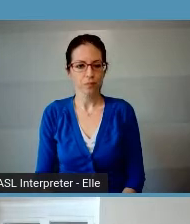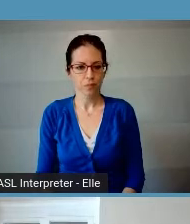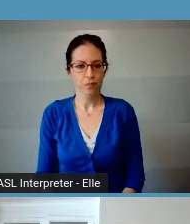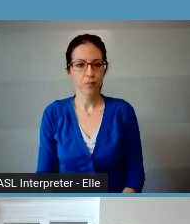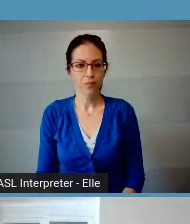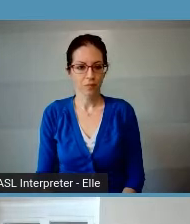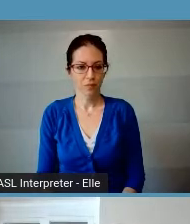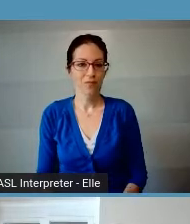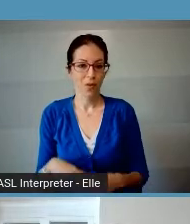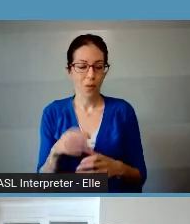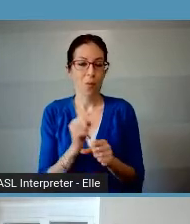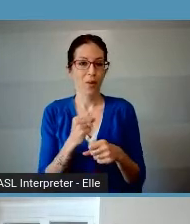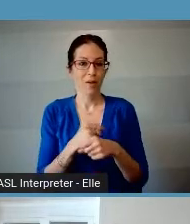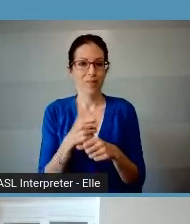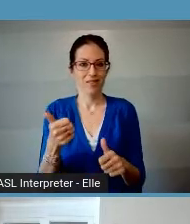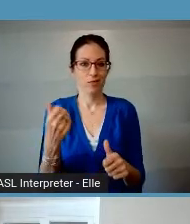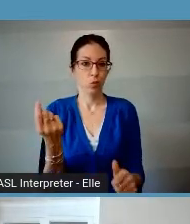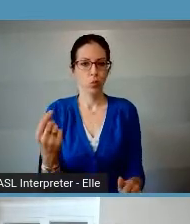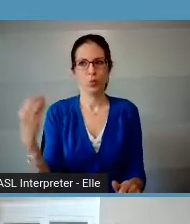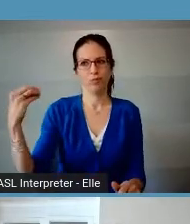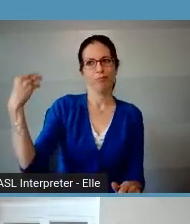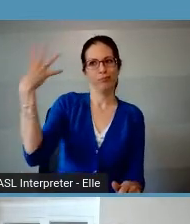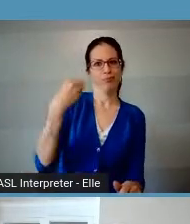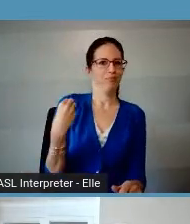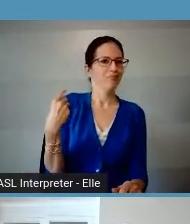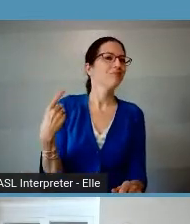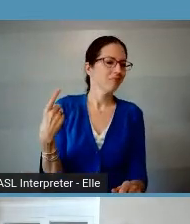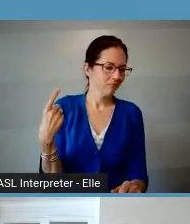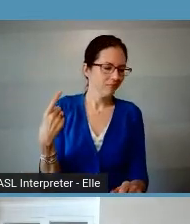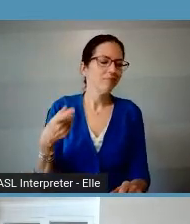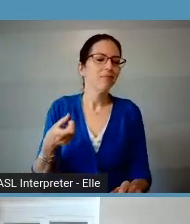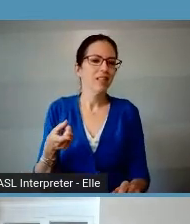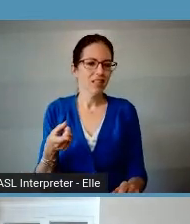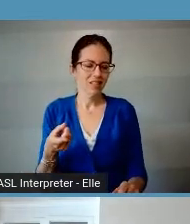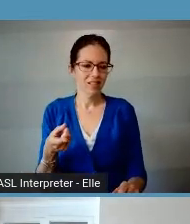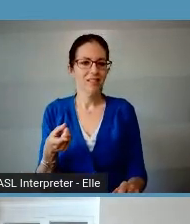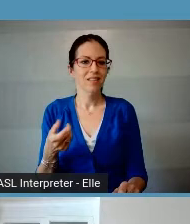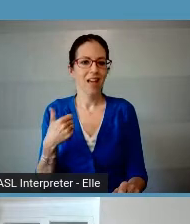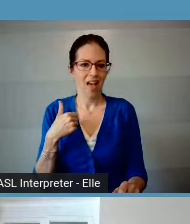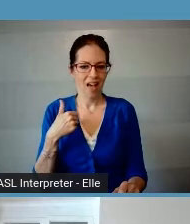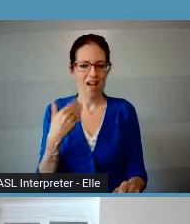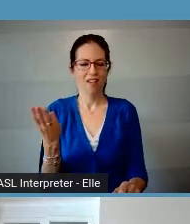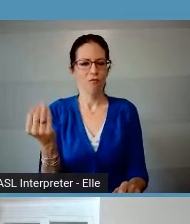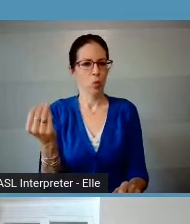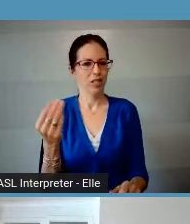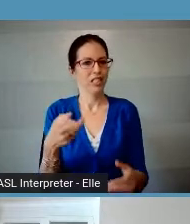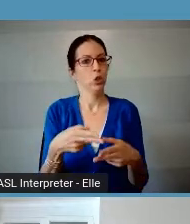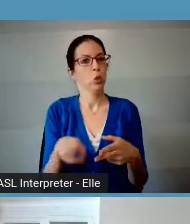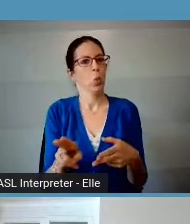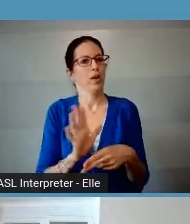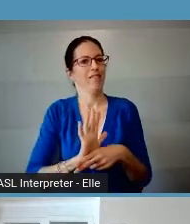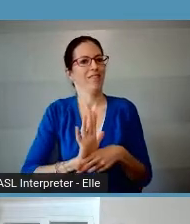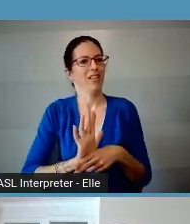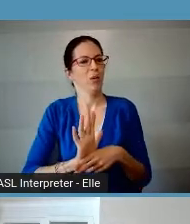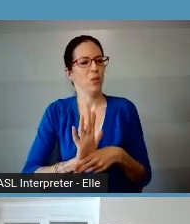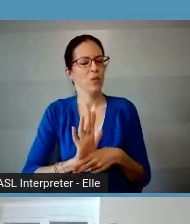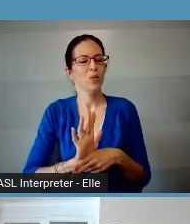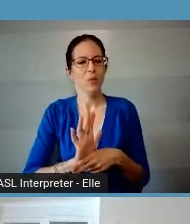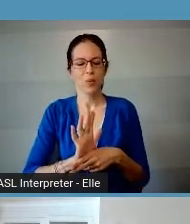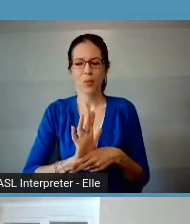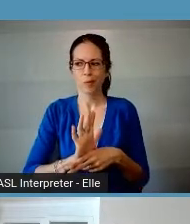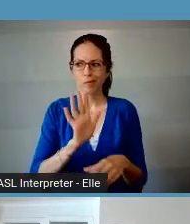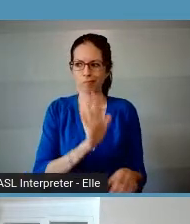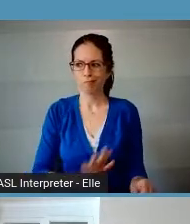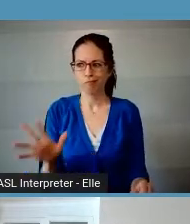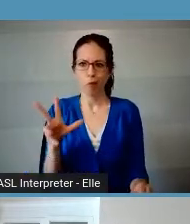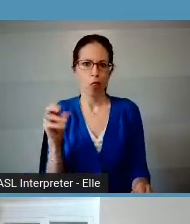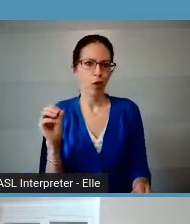these like you see here. We also had 14 short videos like 32nd long encouraging people to